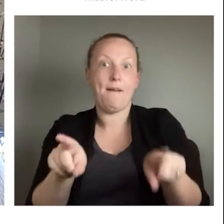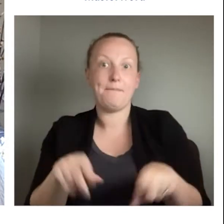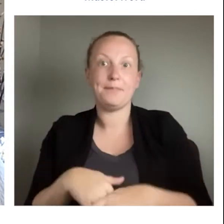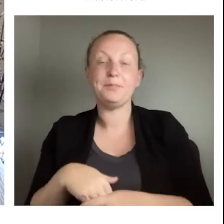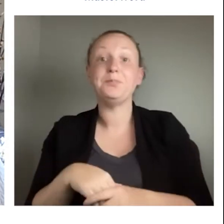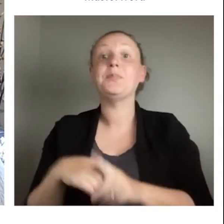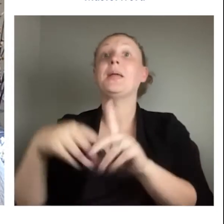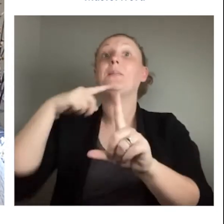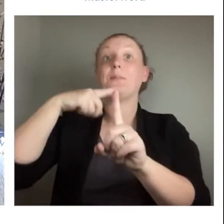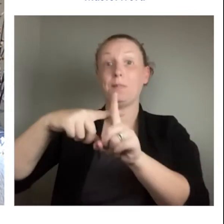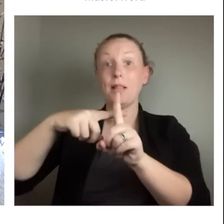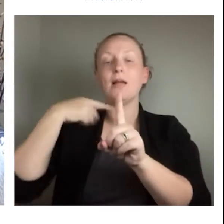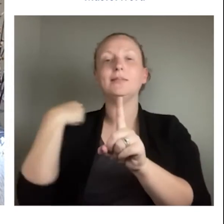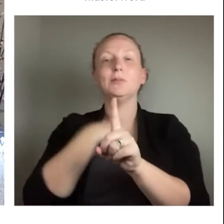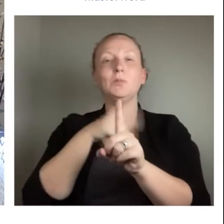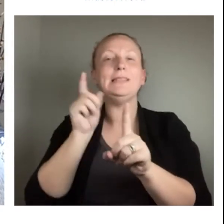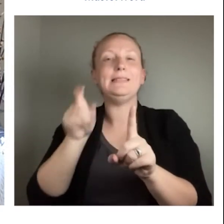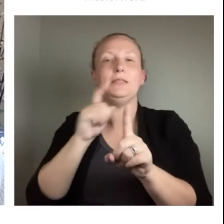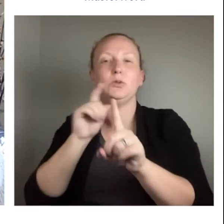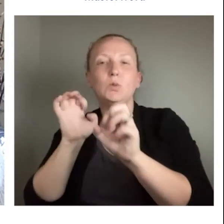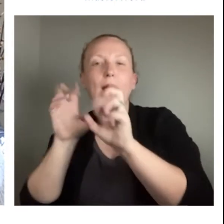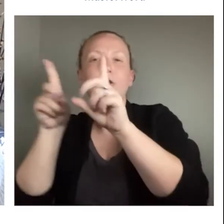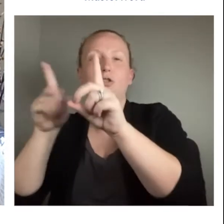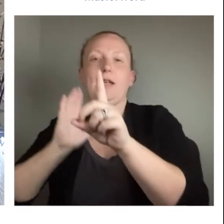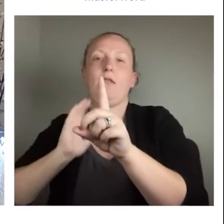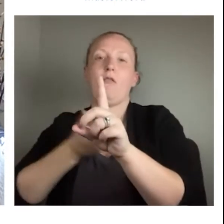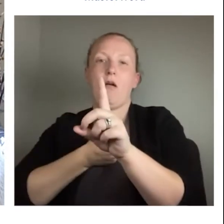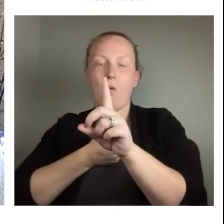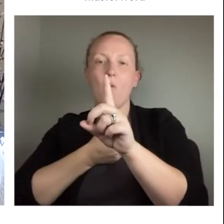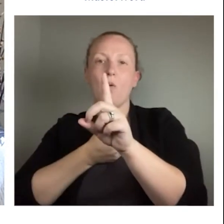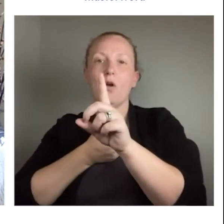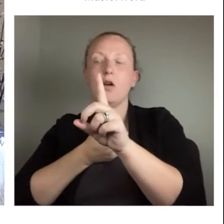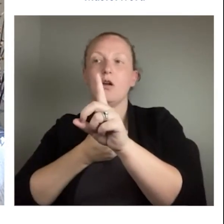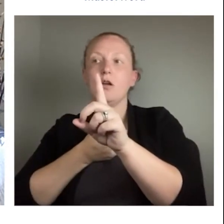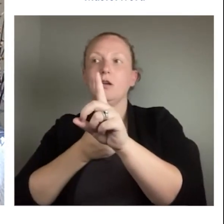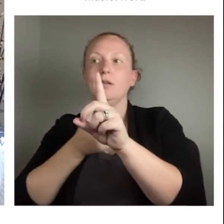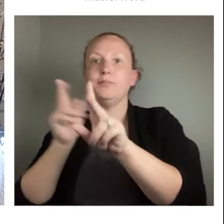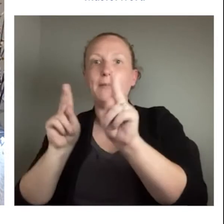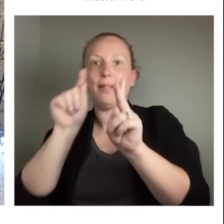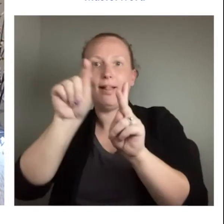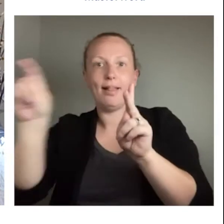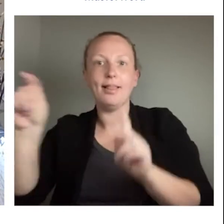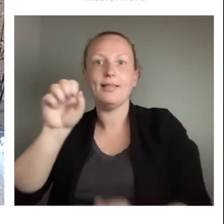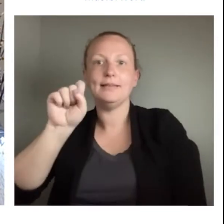the necessity of using a great platform when you seen trained staff versus untrained staff.